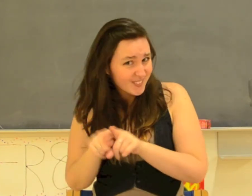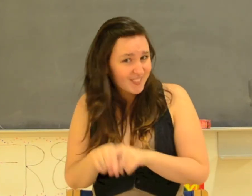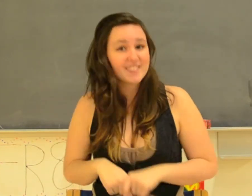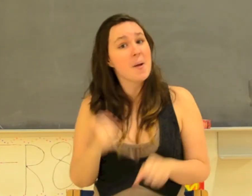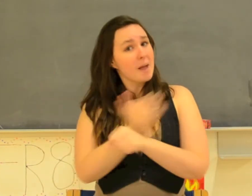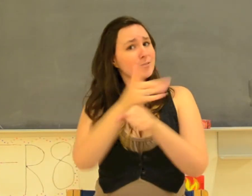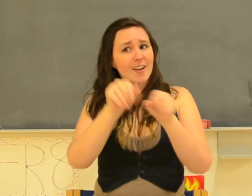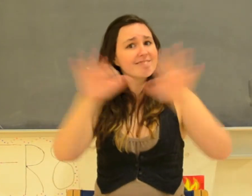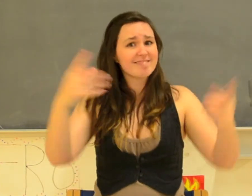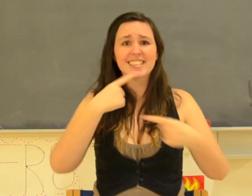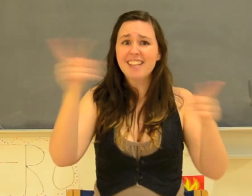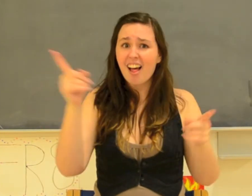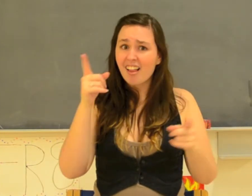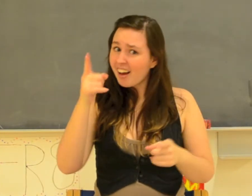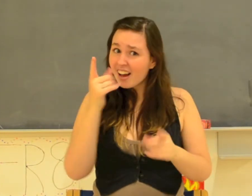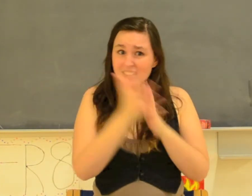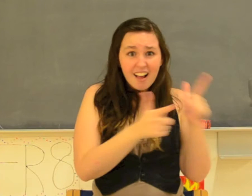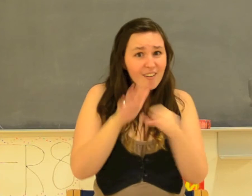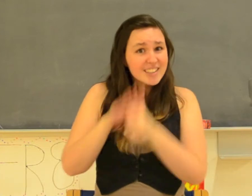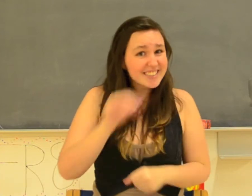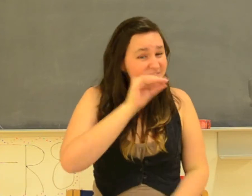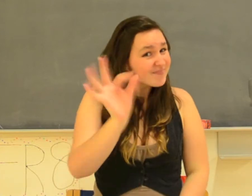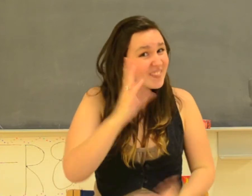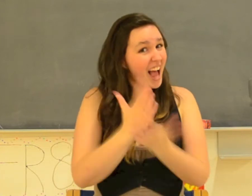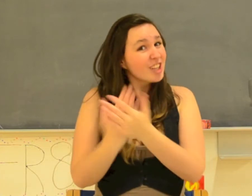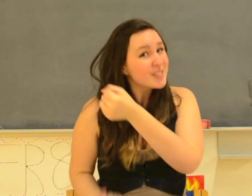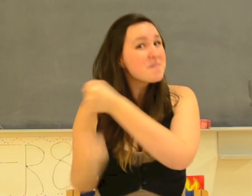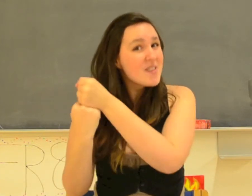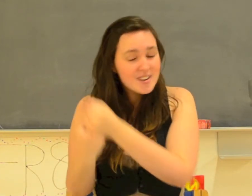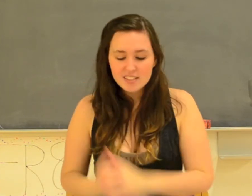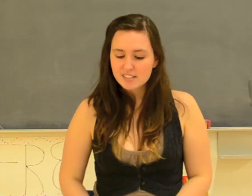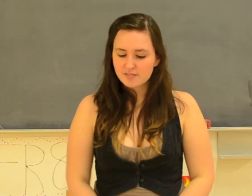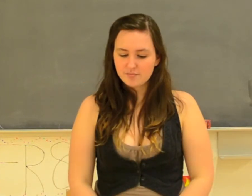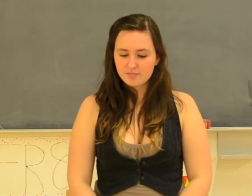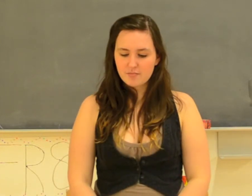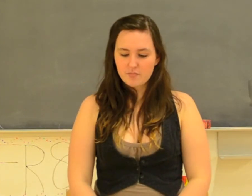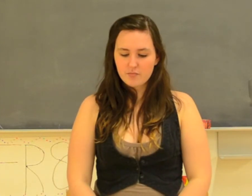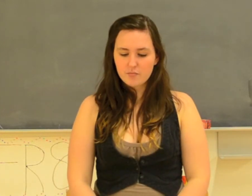will improve the spoken language. Please spread this positive information that Sign Language does not stunt the spoken language but instead supports and improves it.